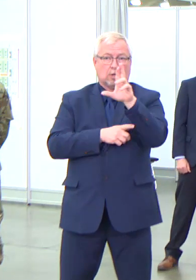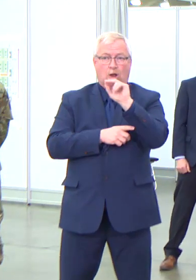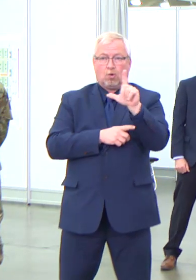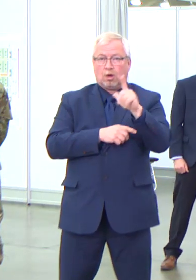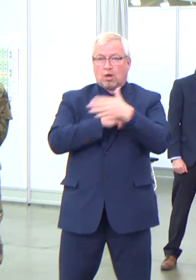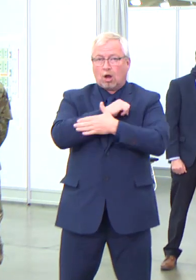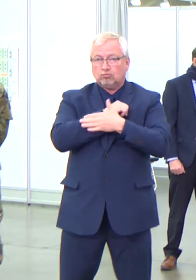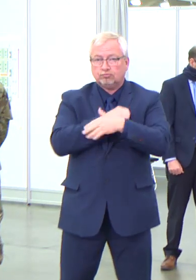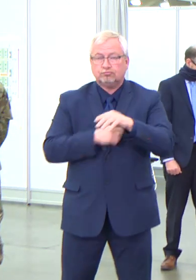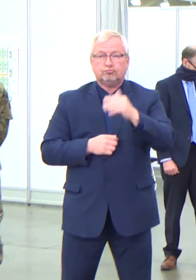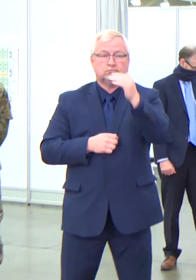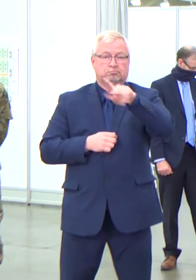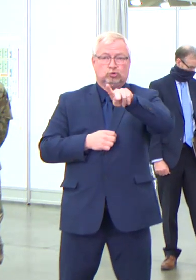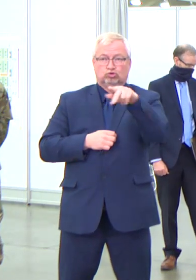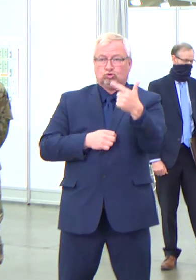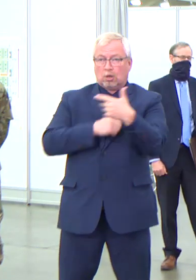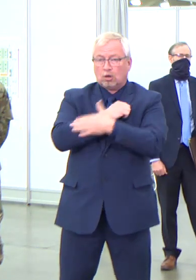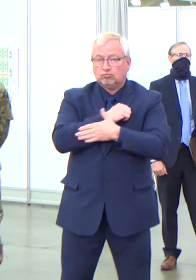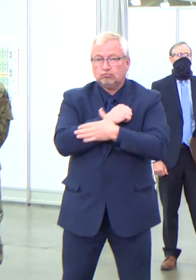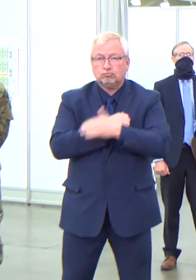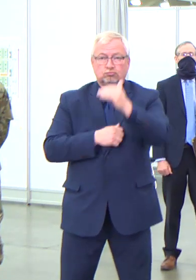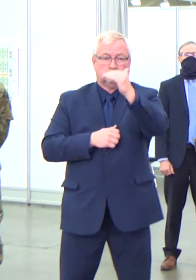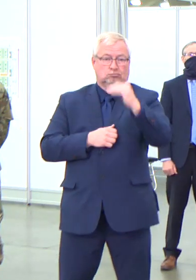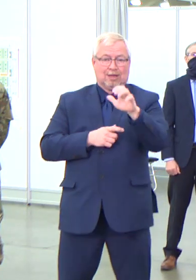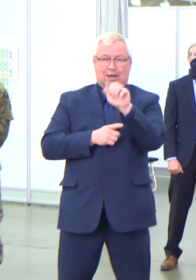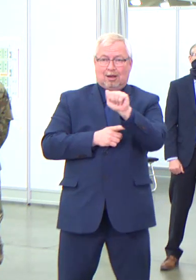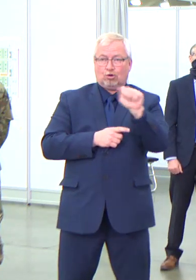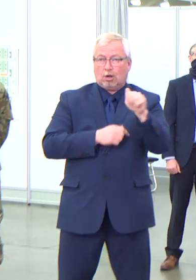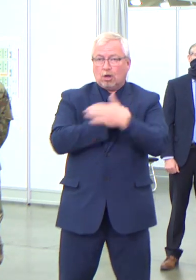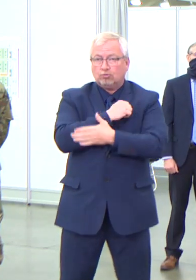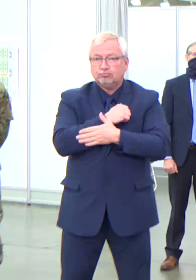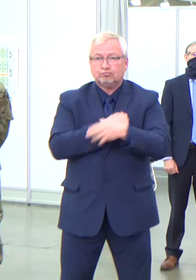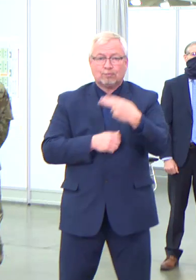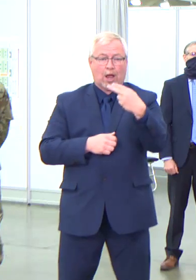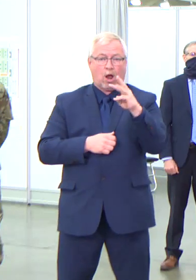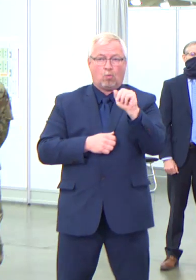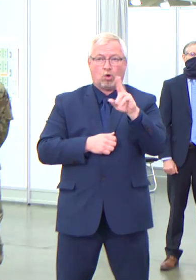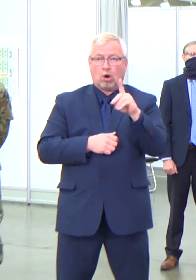Baltimore County, Carroll, Prince George's, Montgomery,